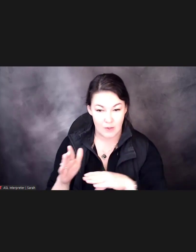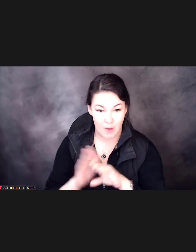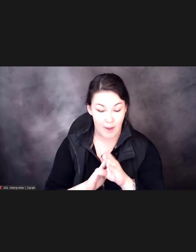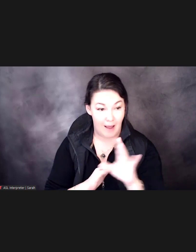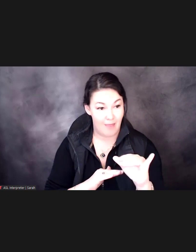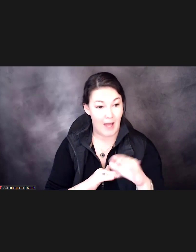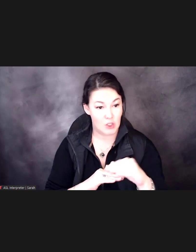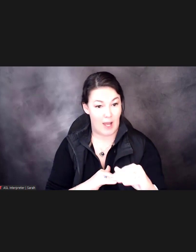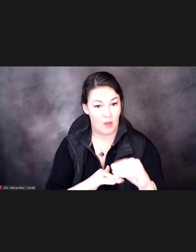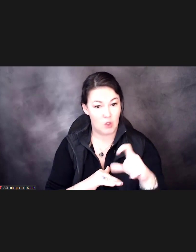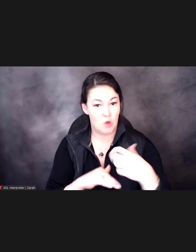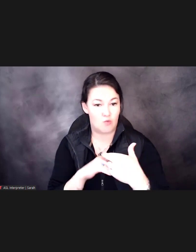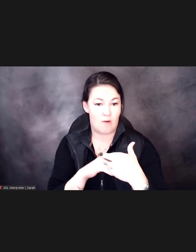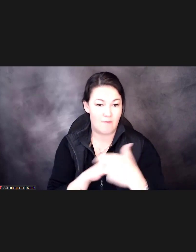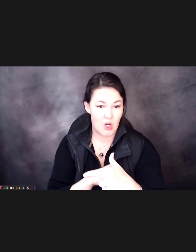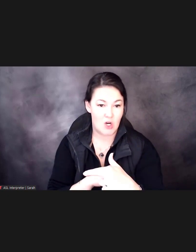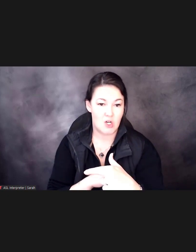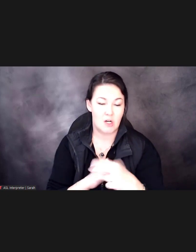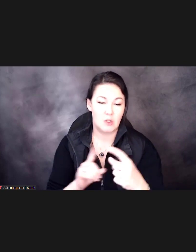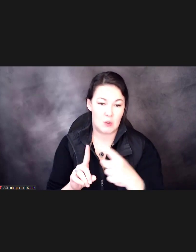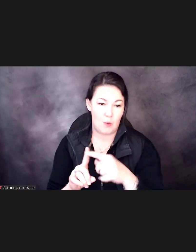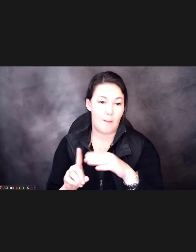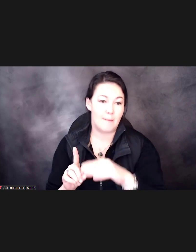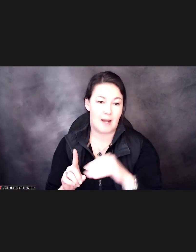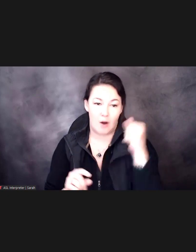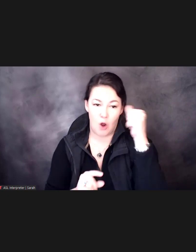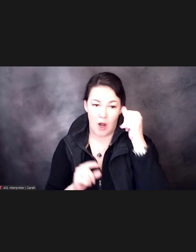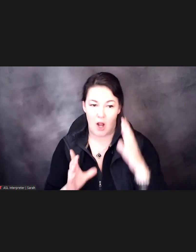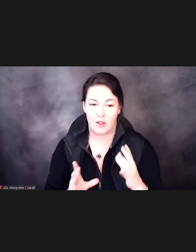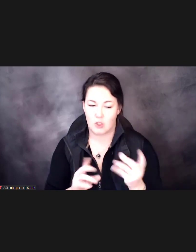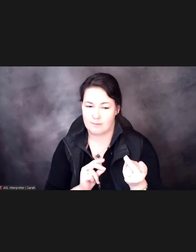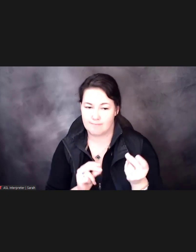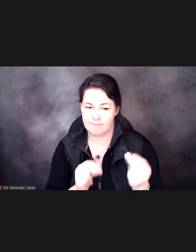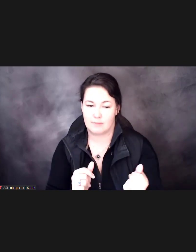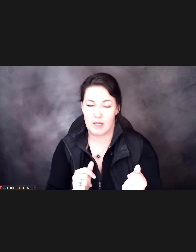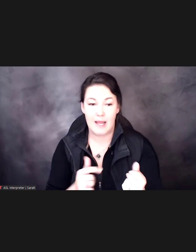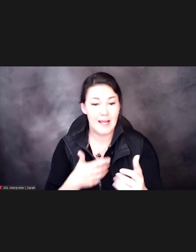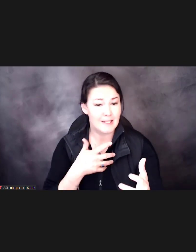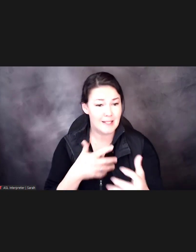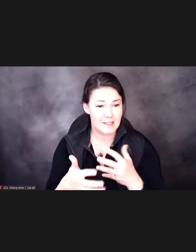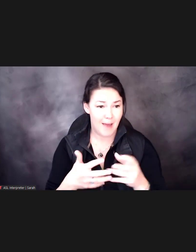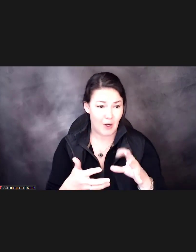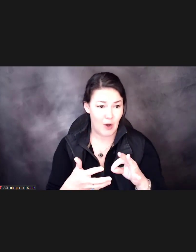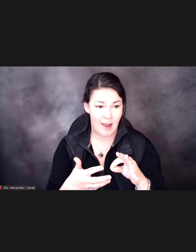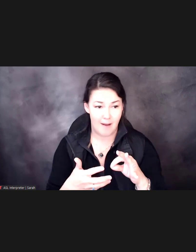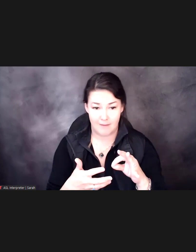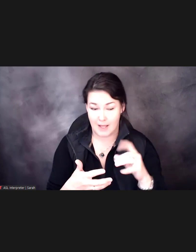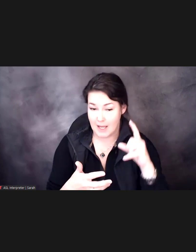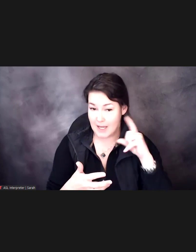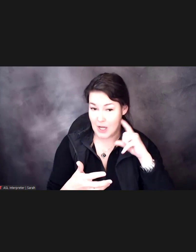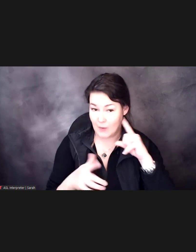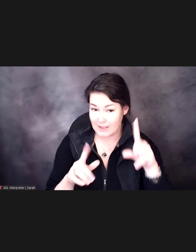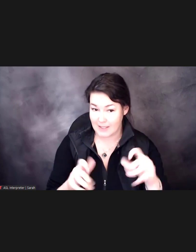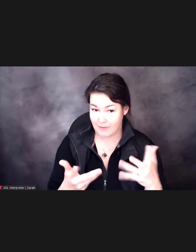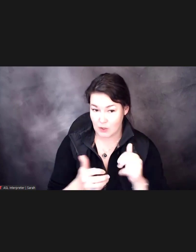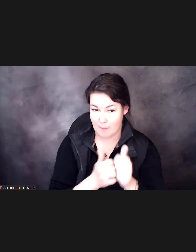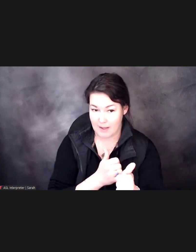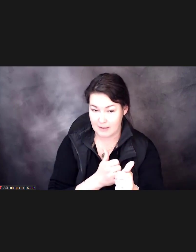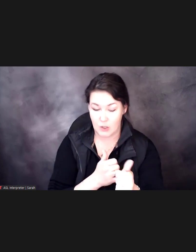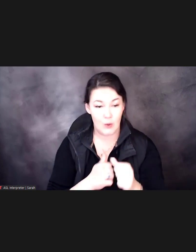child should be referred for an evaluation from a pediatric audiologist, ehaveen even if they passed a hearing screening, and